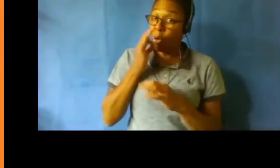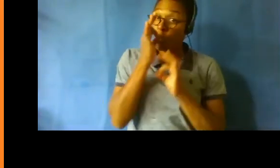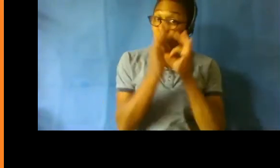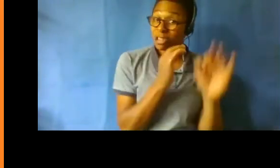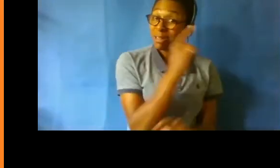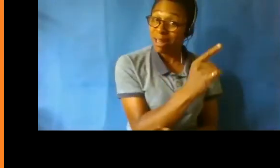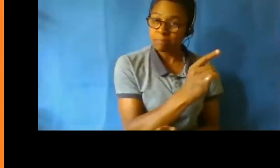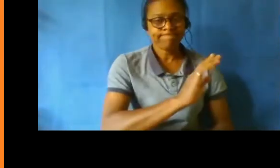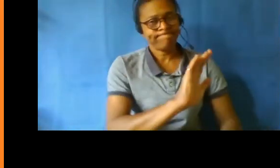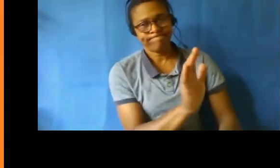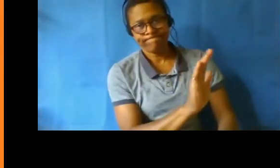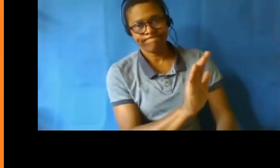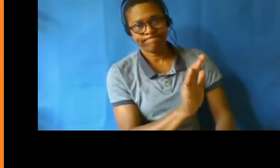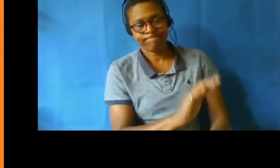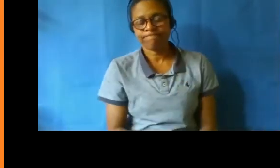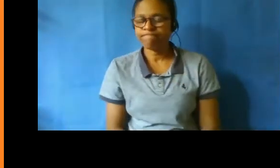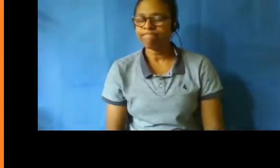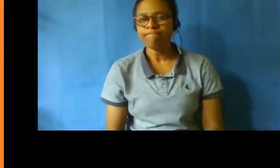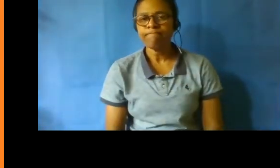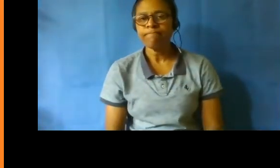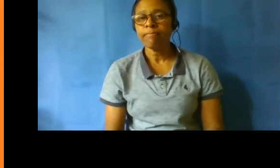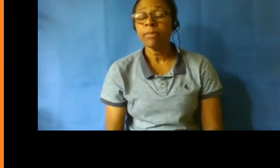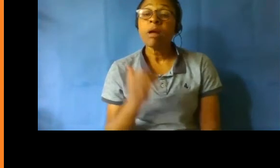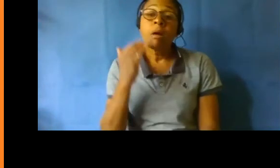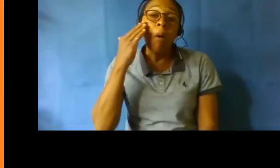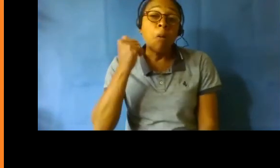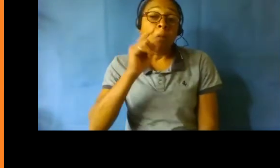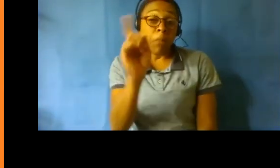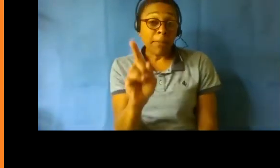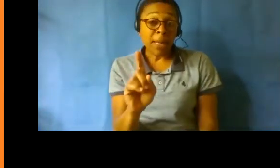the healthcare system is consistently validated in you and many of us continue